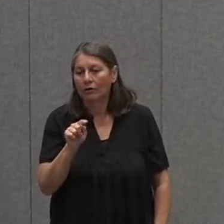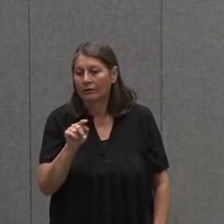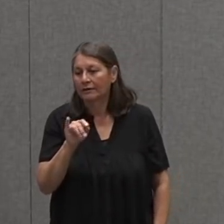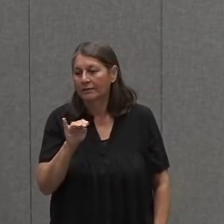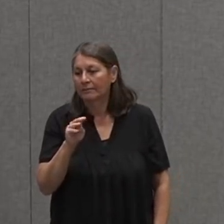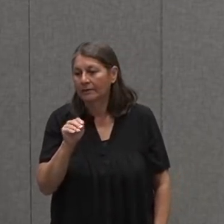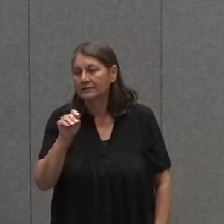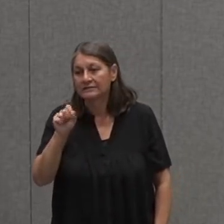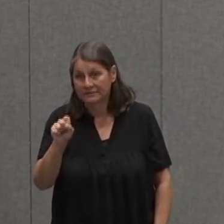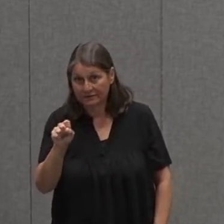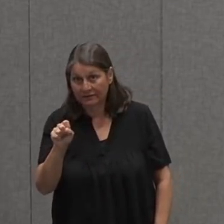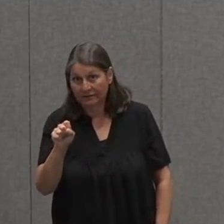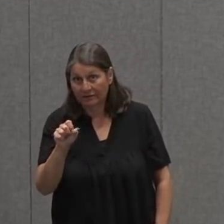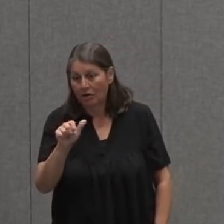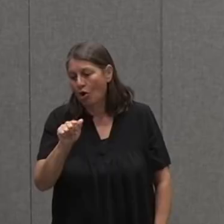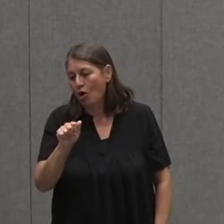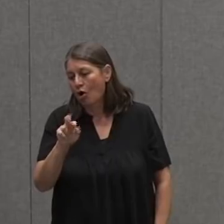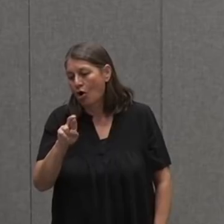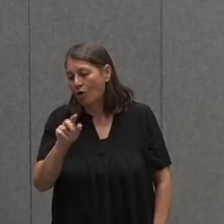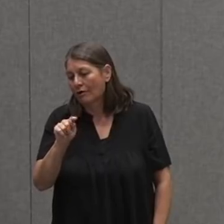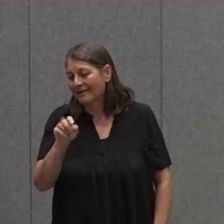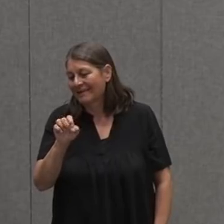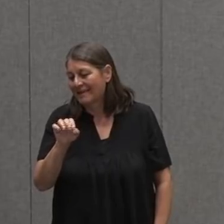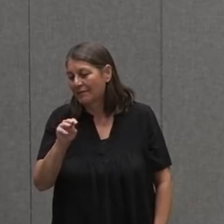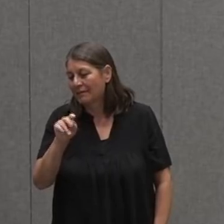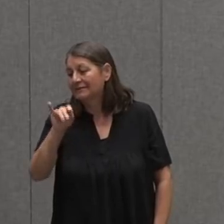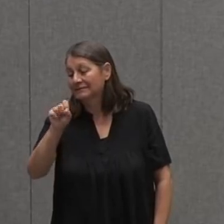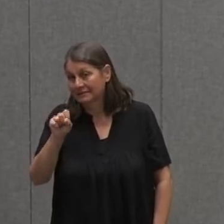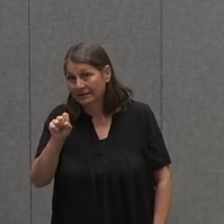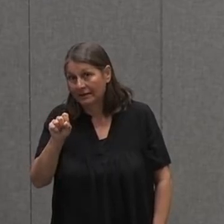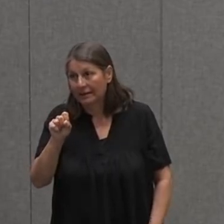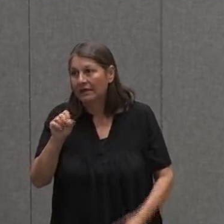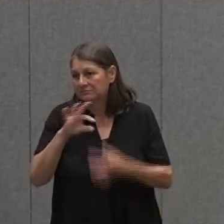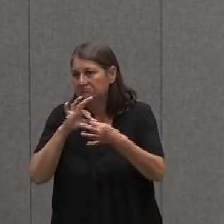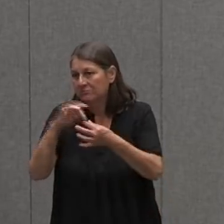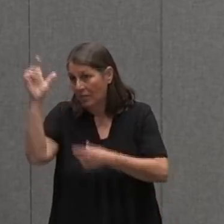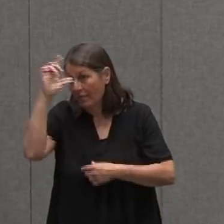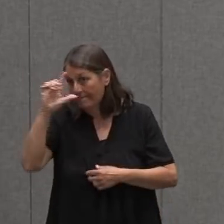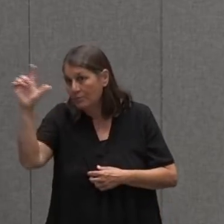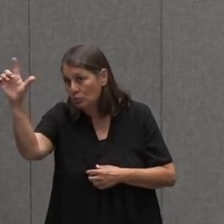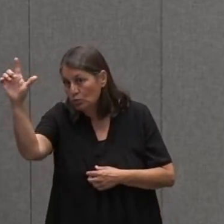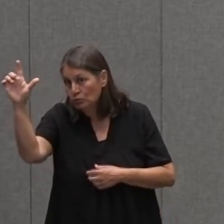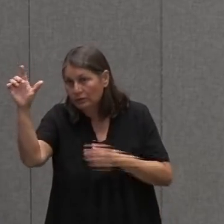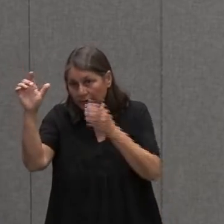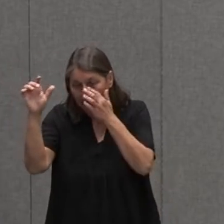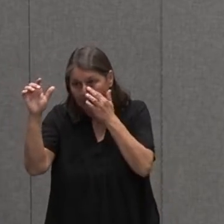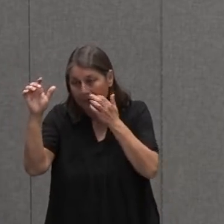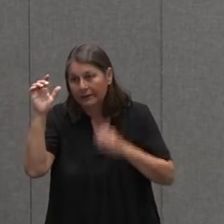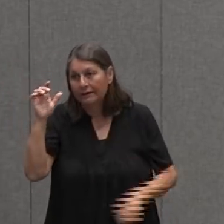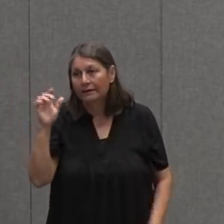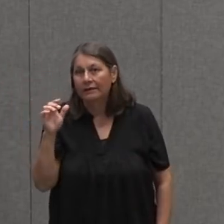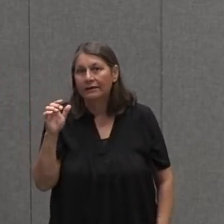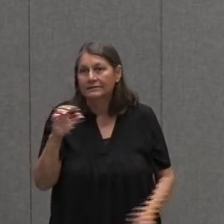that has to do with the moon. It's a program to return astronauts to the moon in 2024.